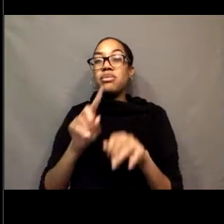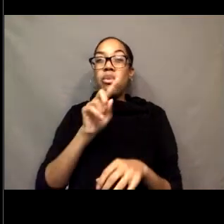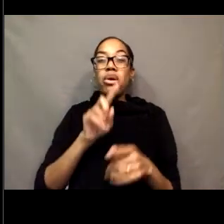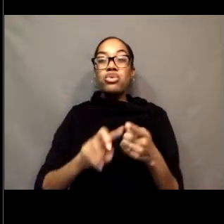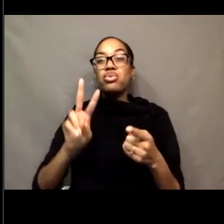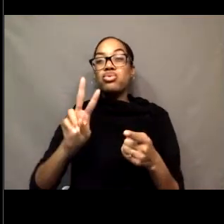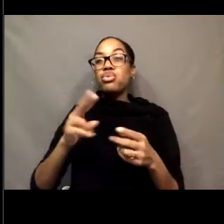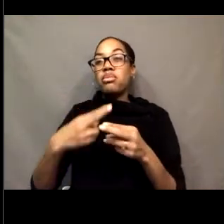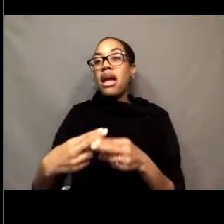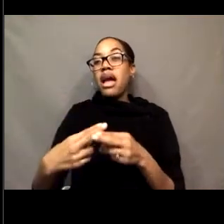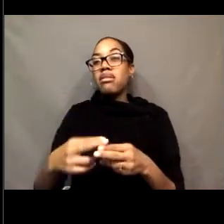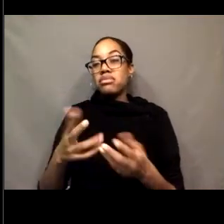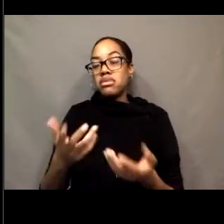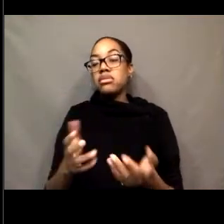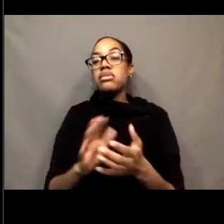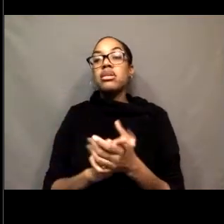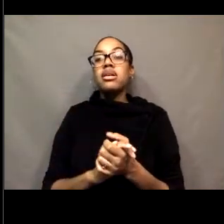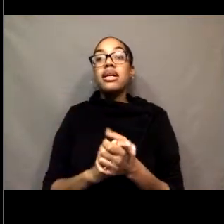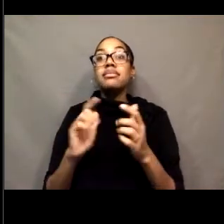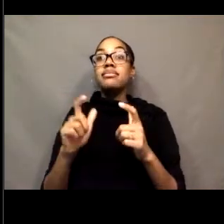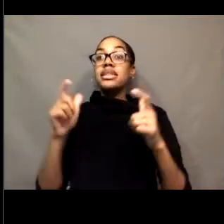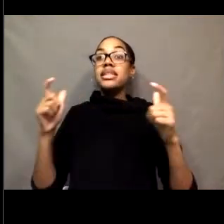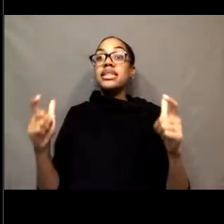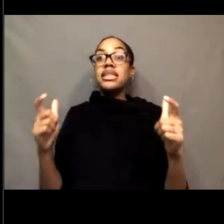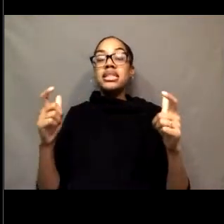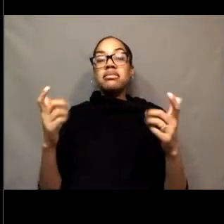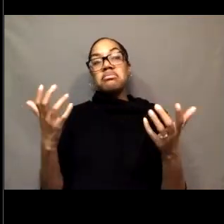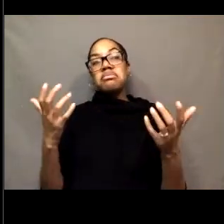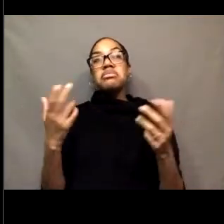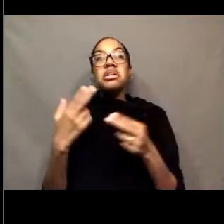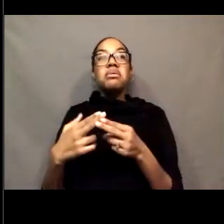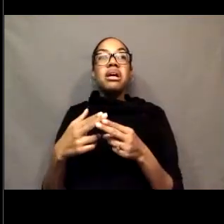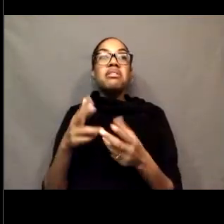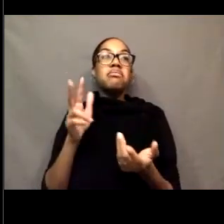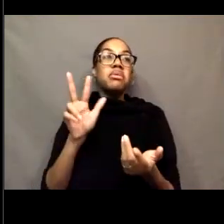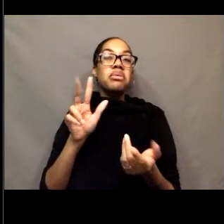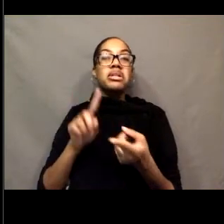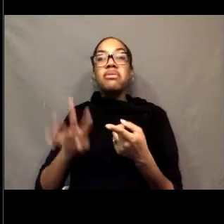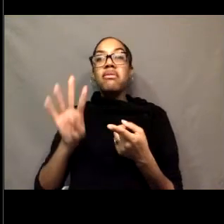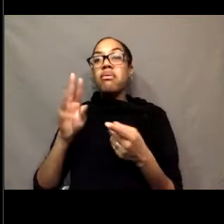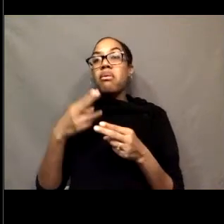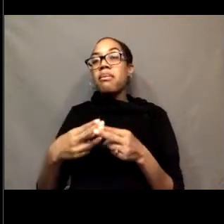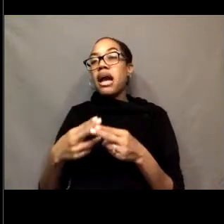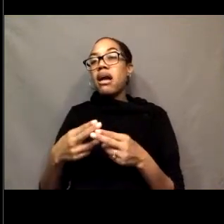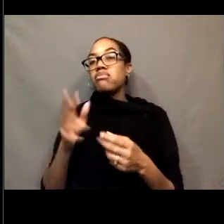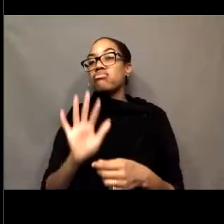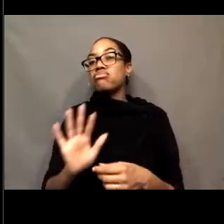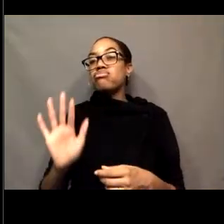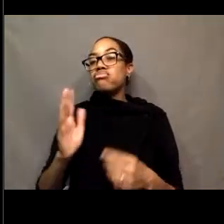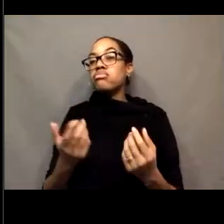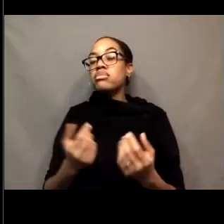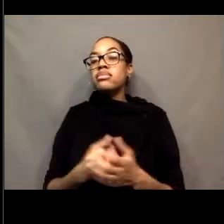A very big abalone might weigh as much as three pounds or four pounds. [Grace] Excellent. And Jasper's wondering